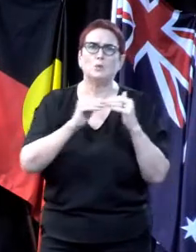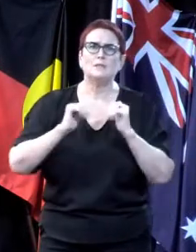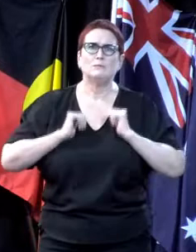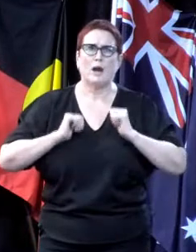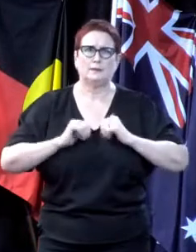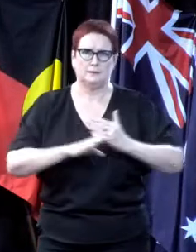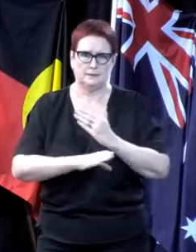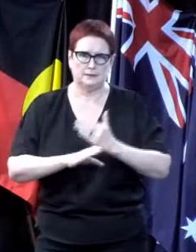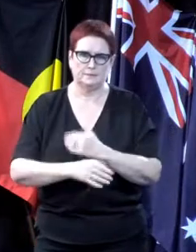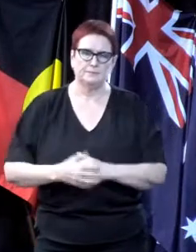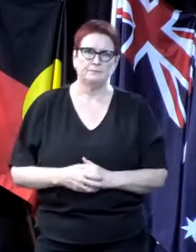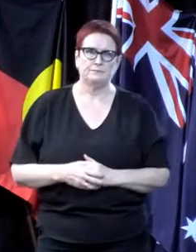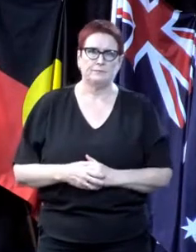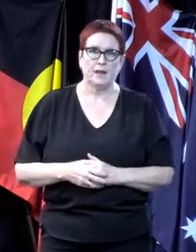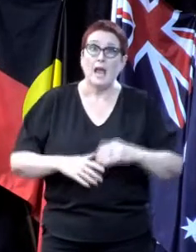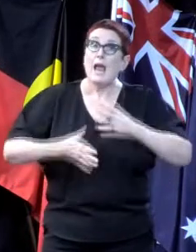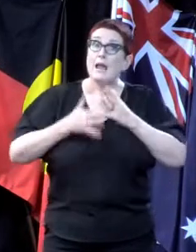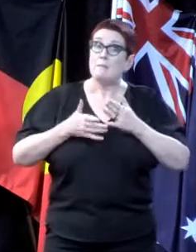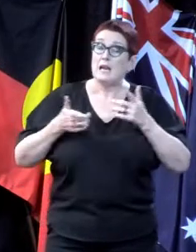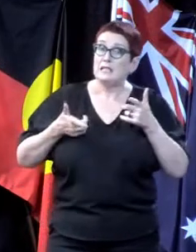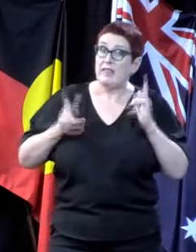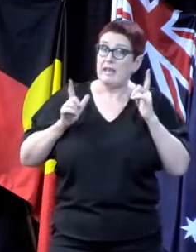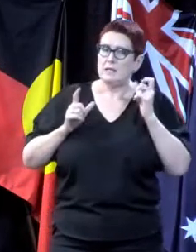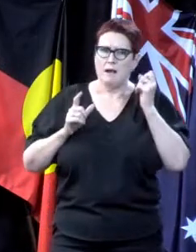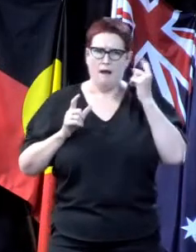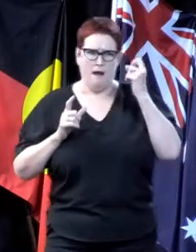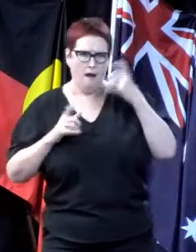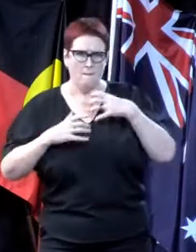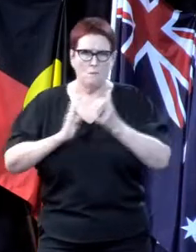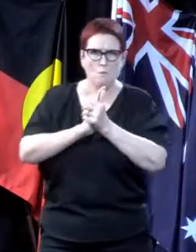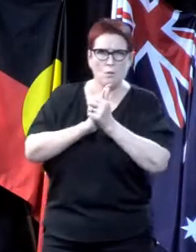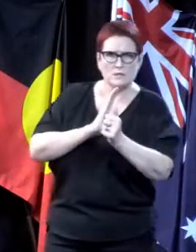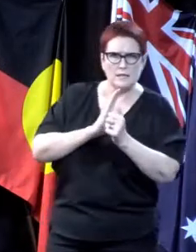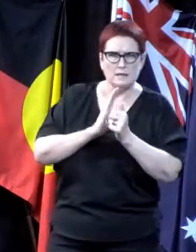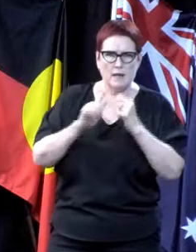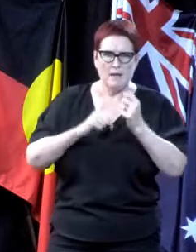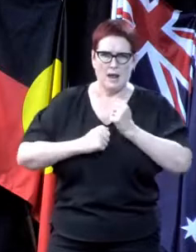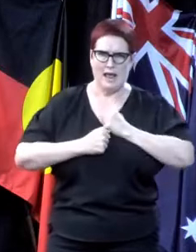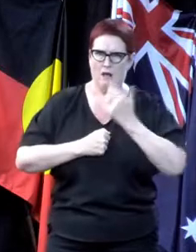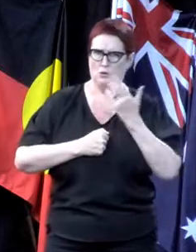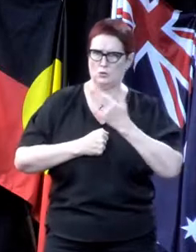This developed the capacity for leaders to understand where Bowen State High School was as an inclusive school